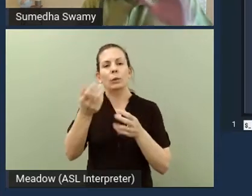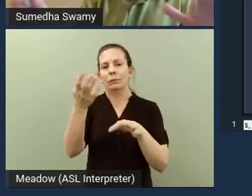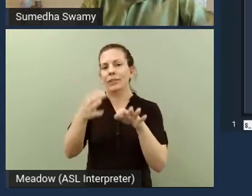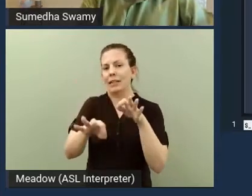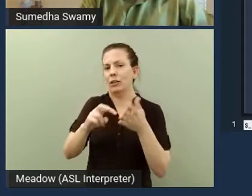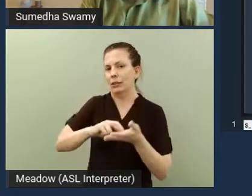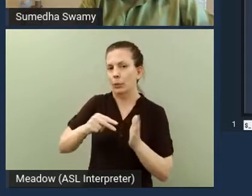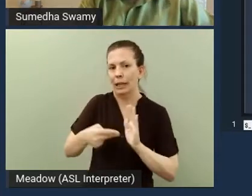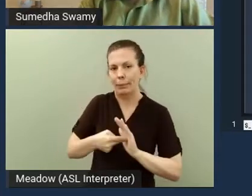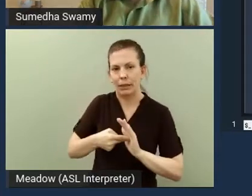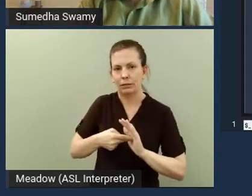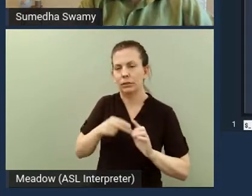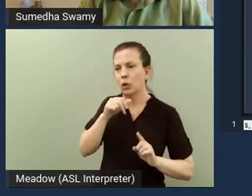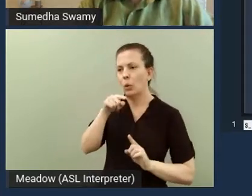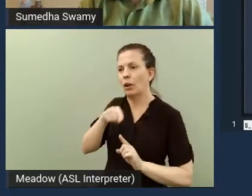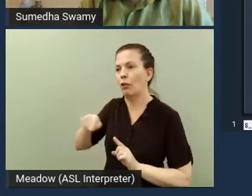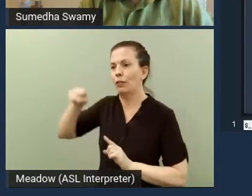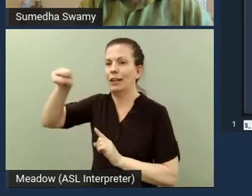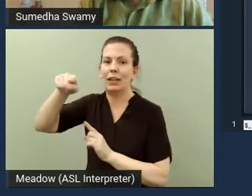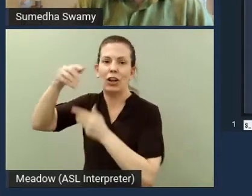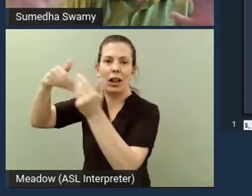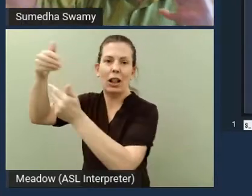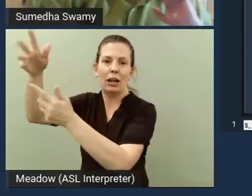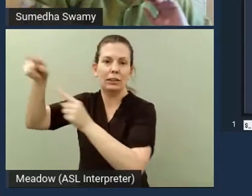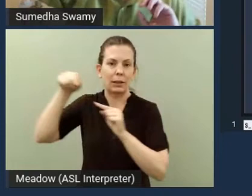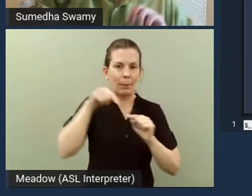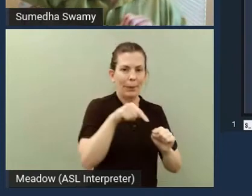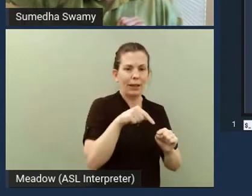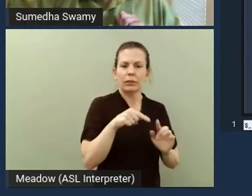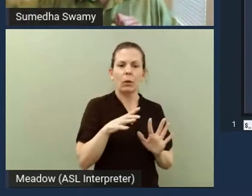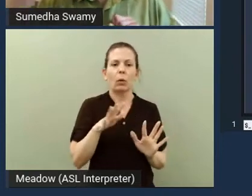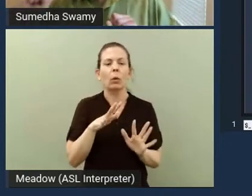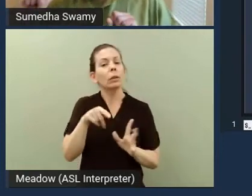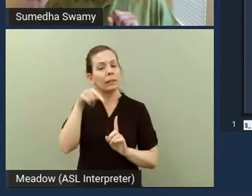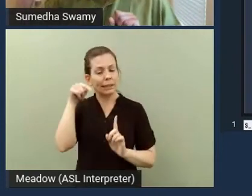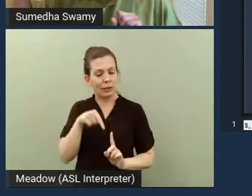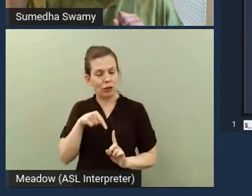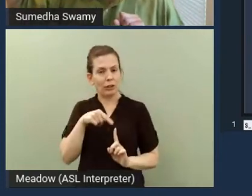Without leaving your notebook environment over here, you are able to do big data processing.